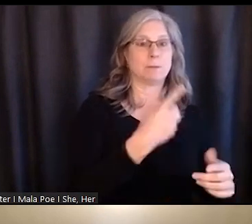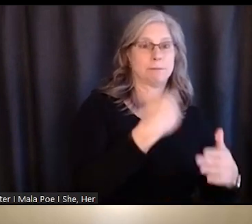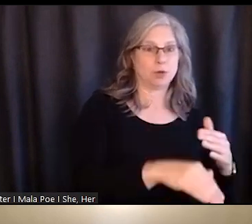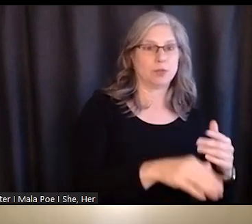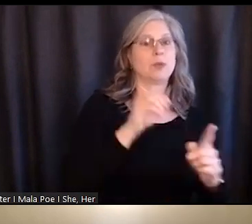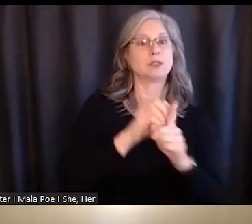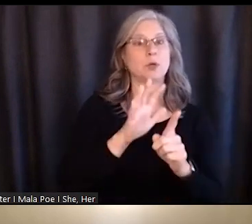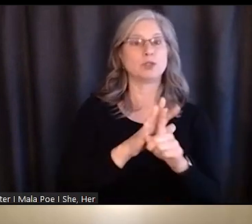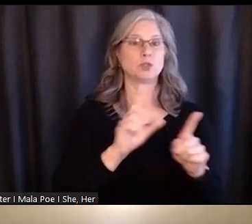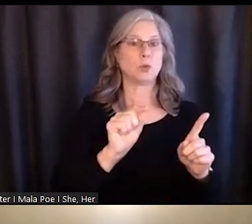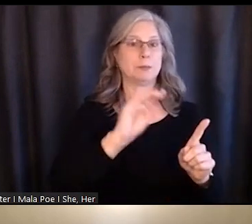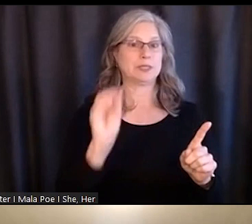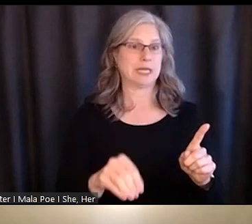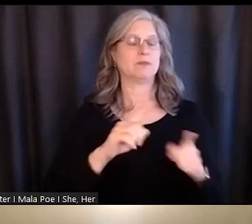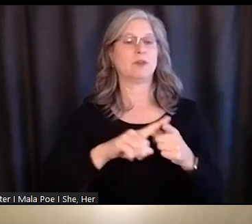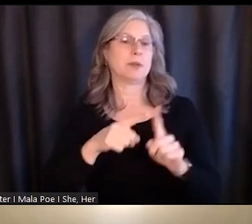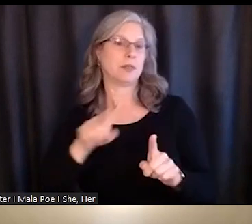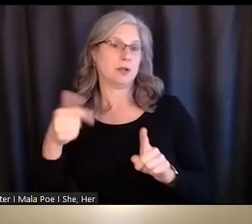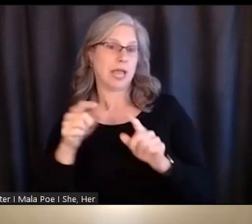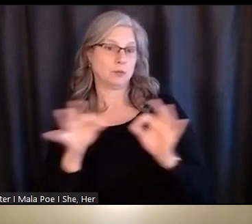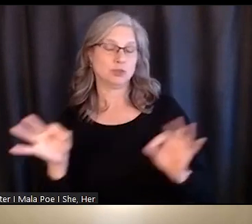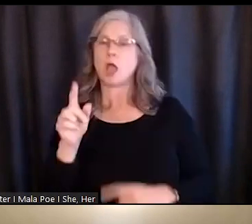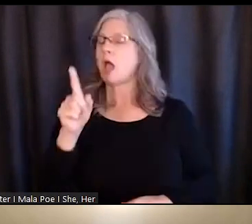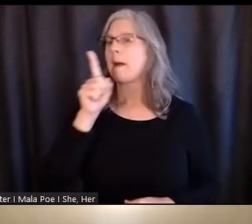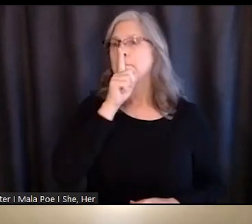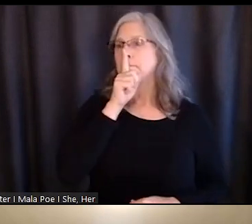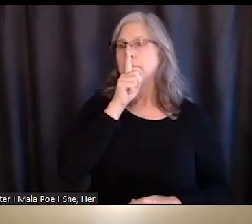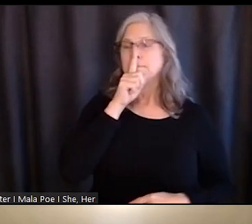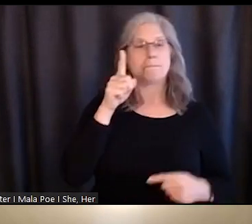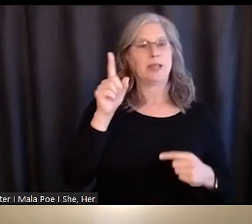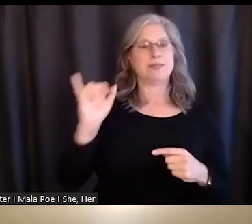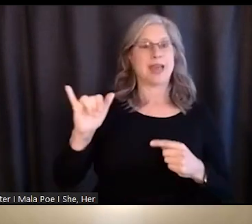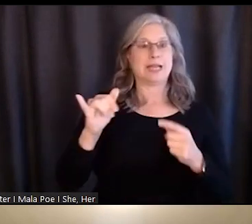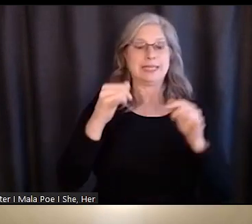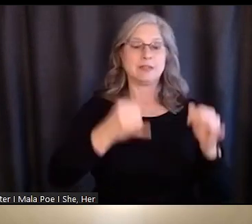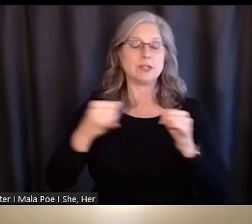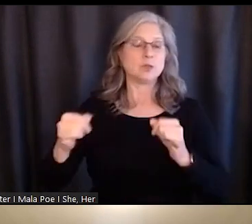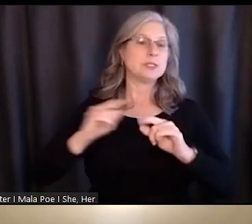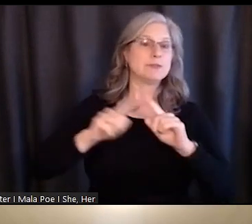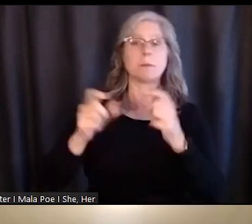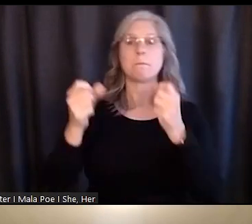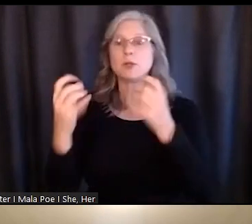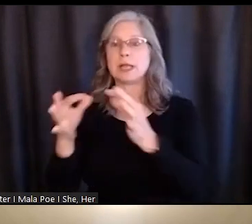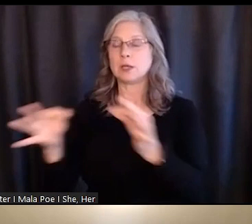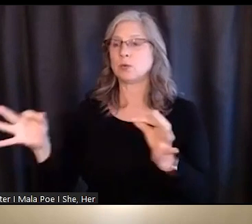This is not because we think that studying individual differences in multilingualism is uninteresting.